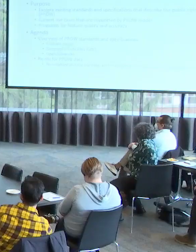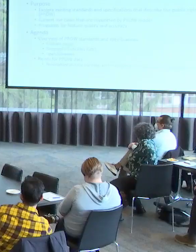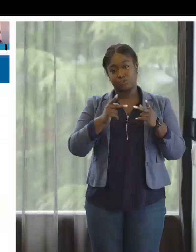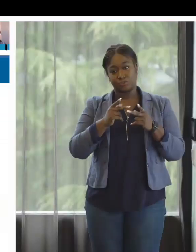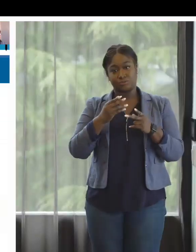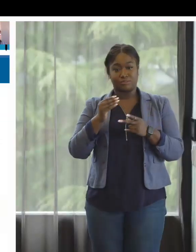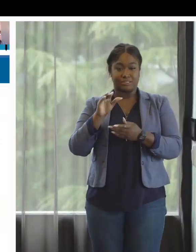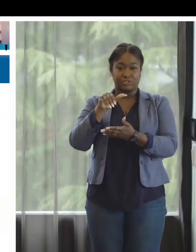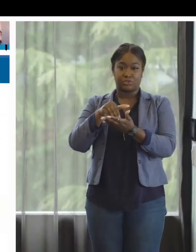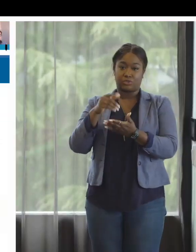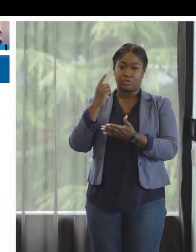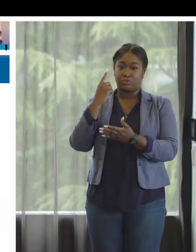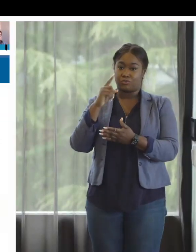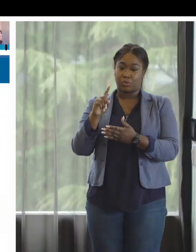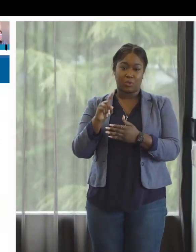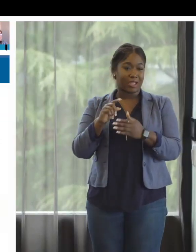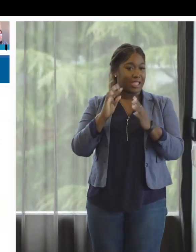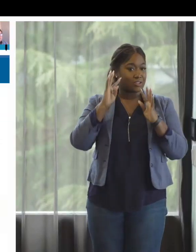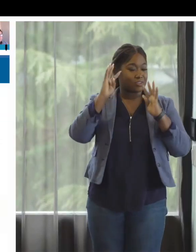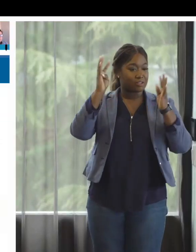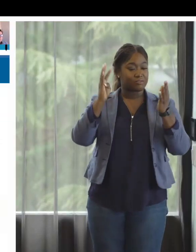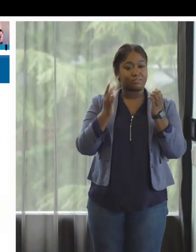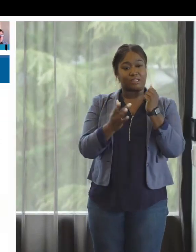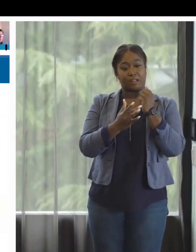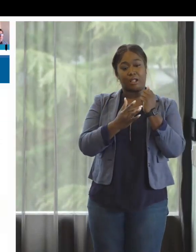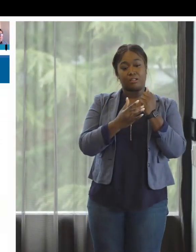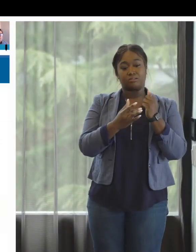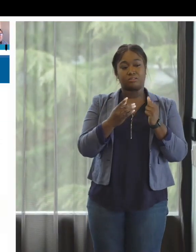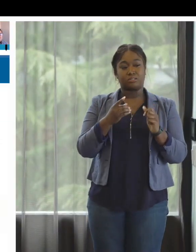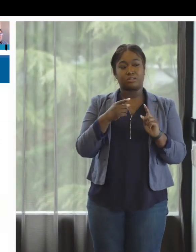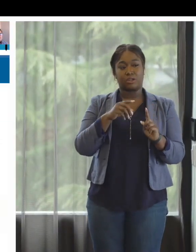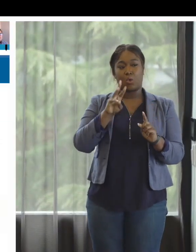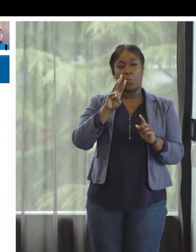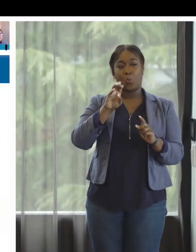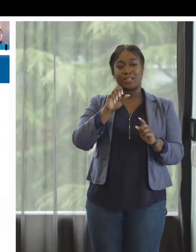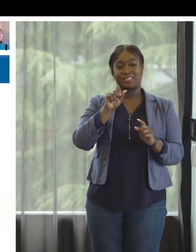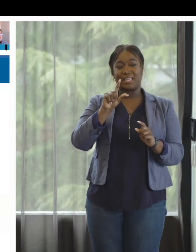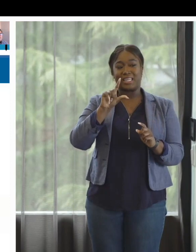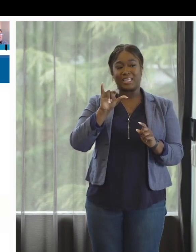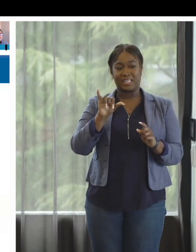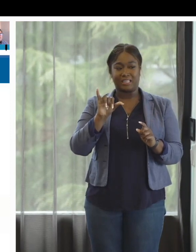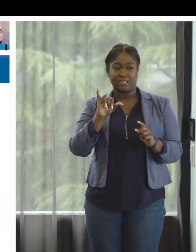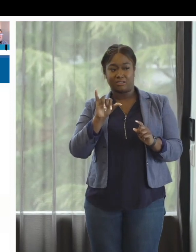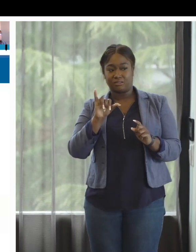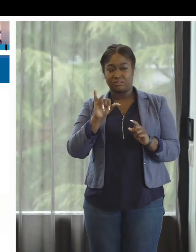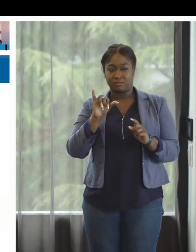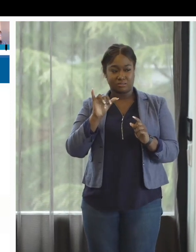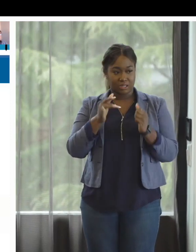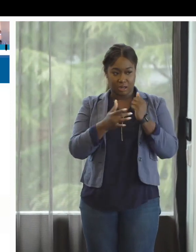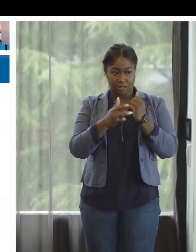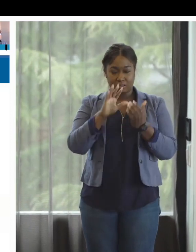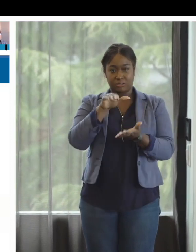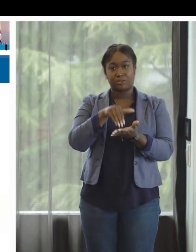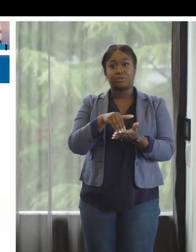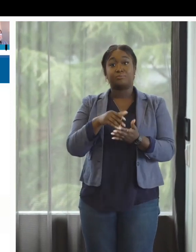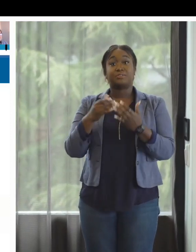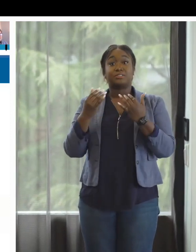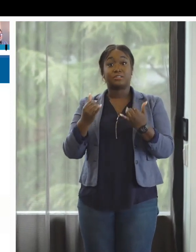technology. Today he is going to talk to us about the D R T data specs. And the working